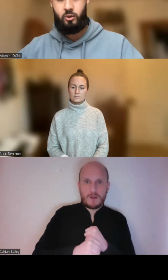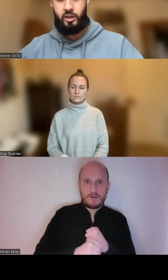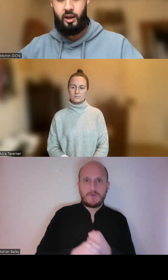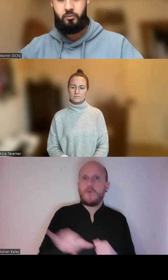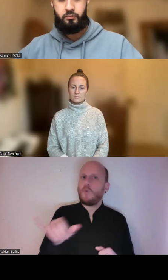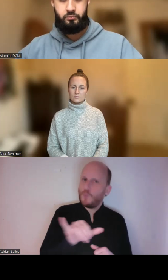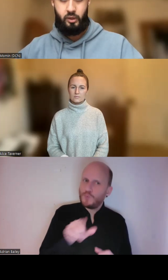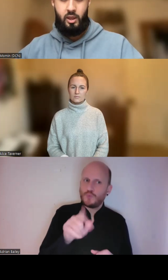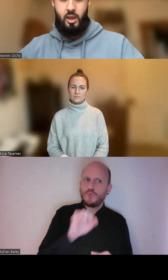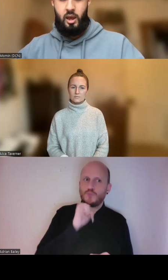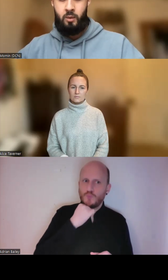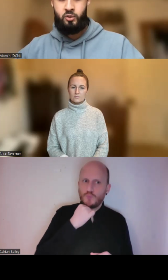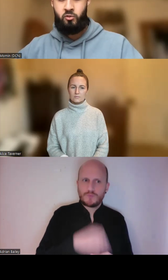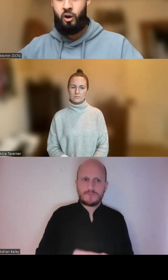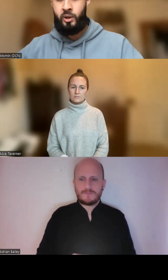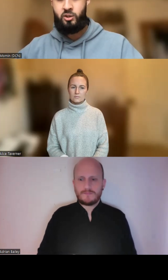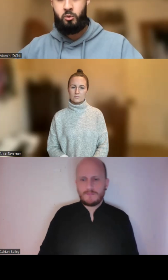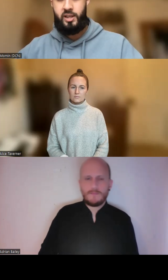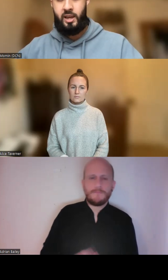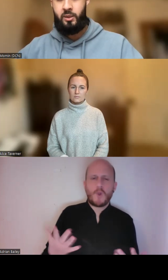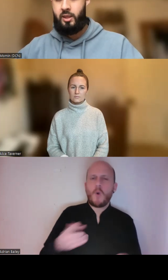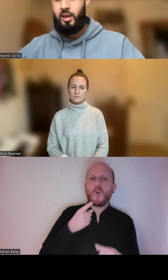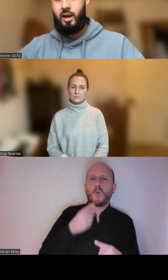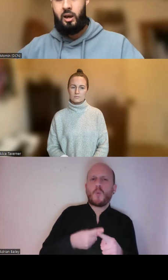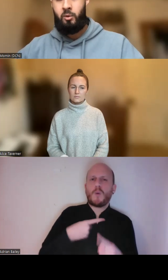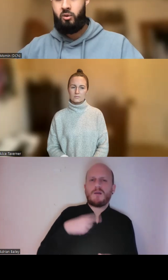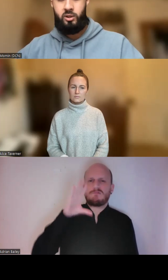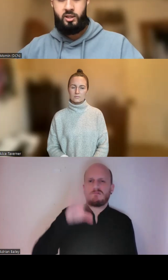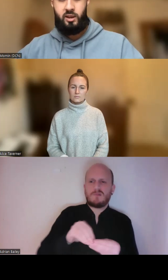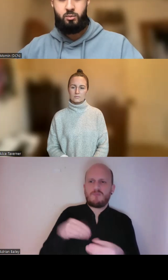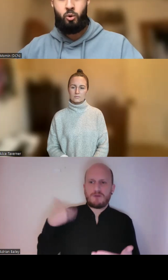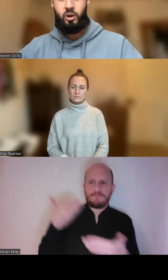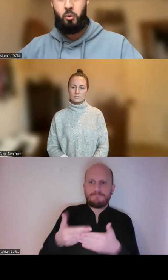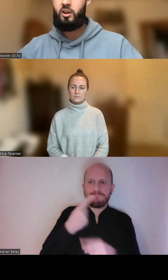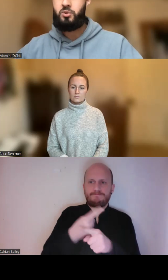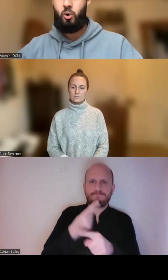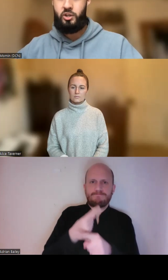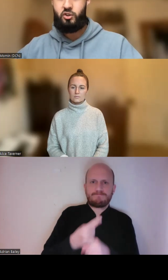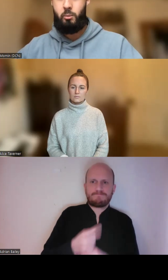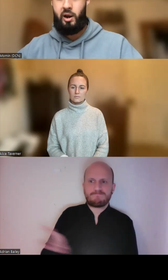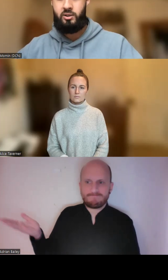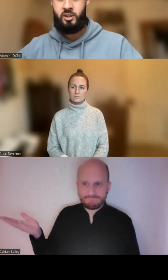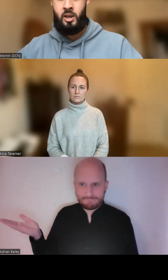in looking at. We've got a quick summary here of all the things that I've spoken about when it comes to audience comparison.